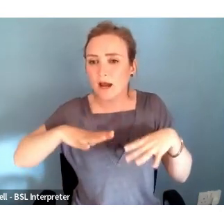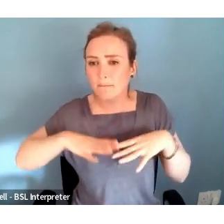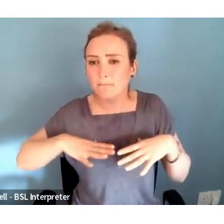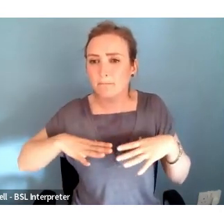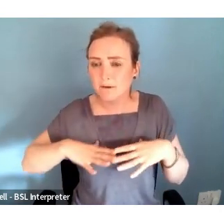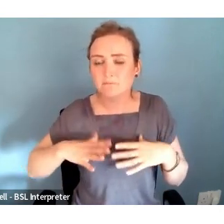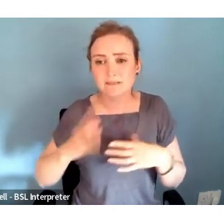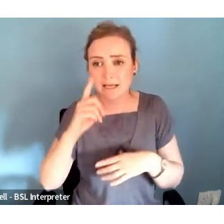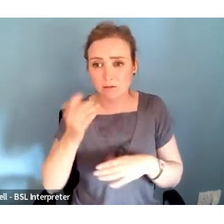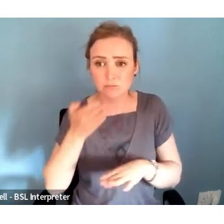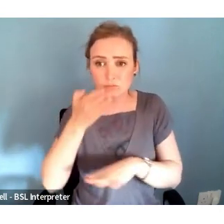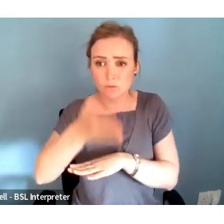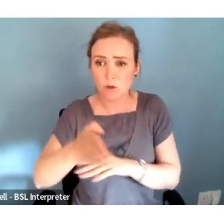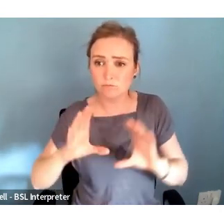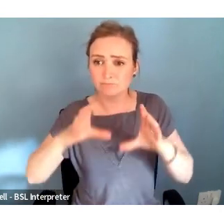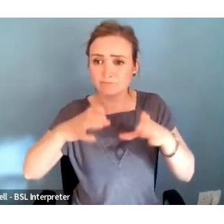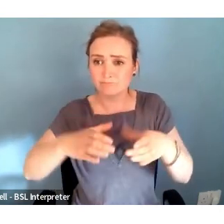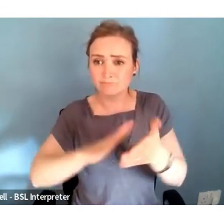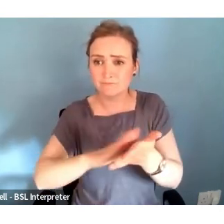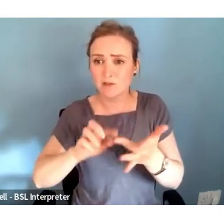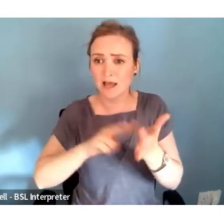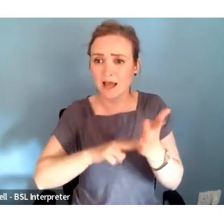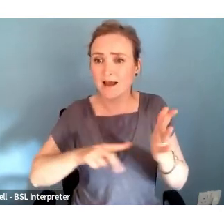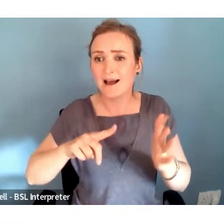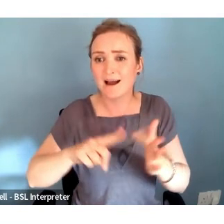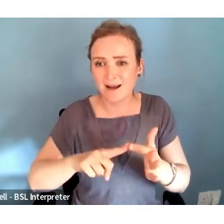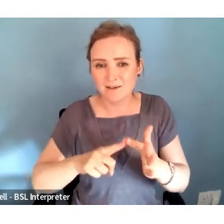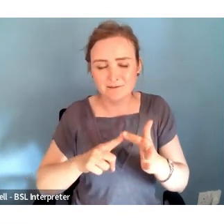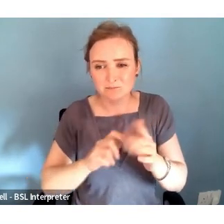make sure their application is better. Toby's put the link to